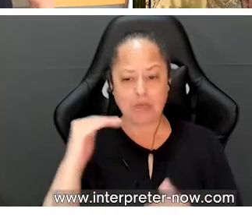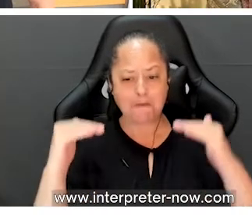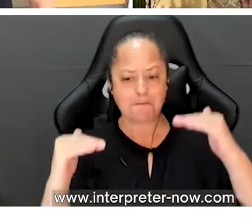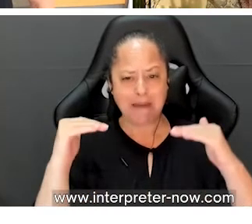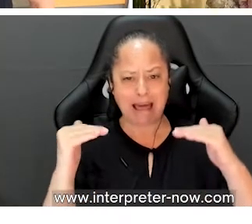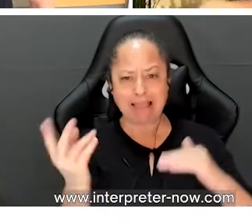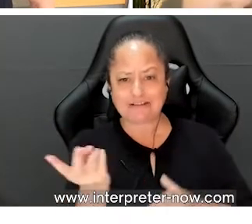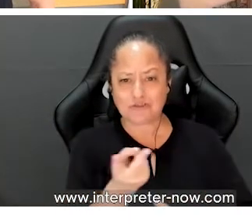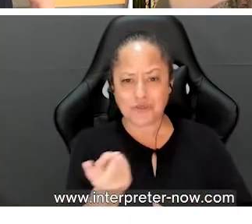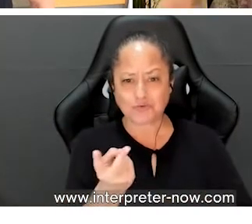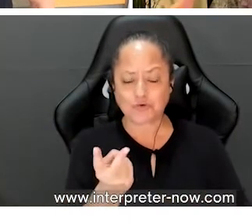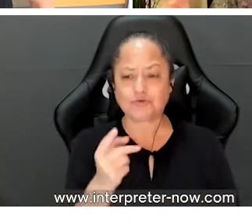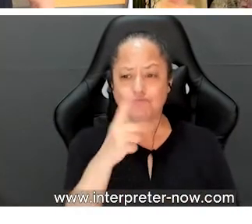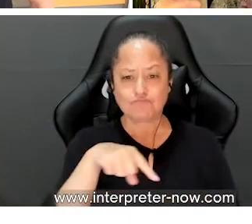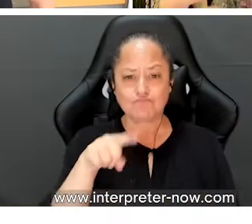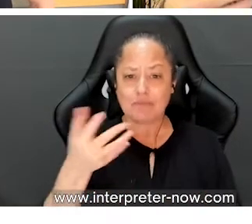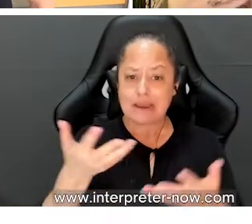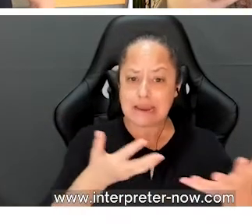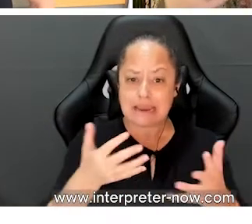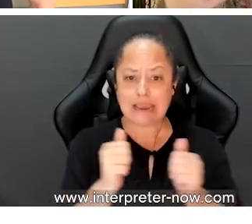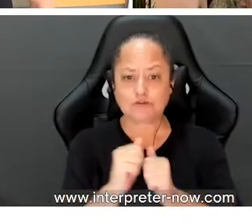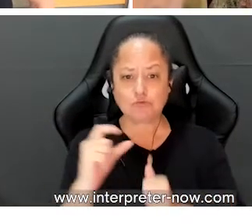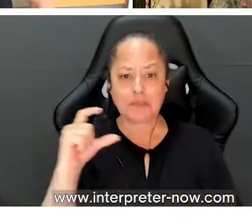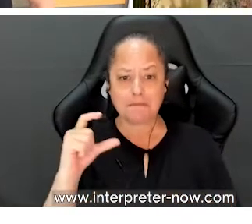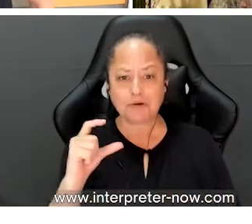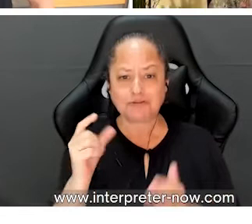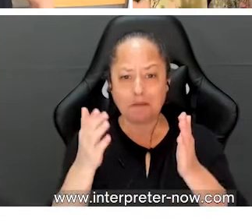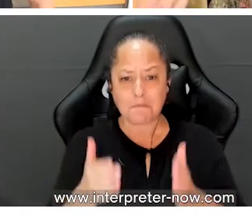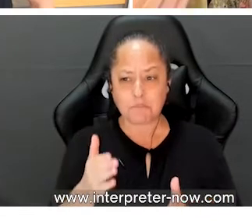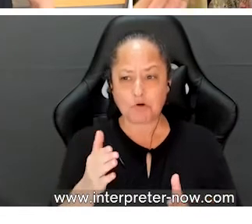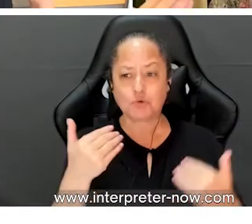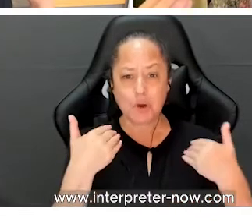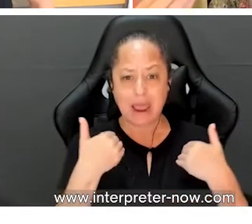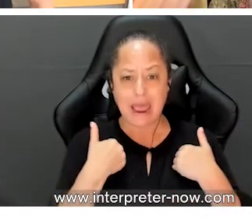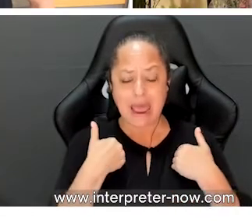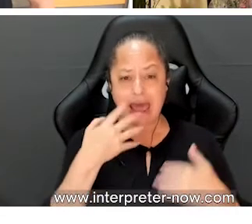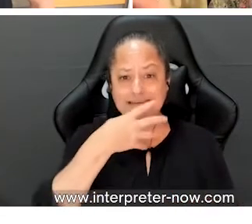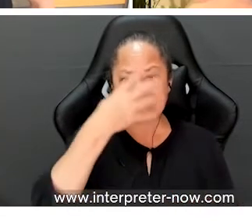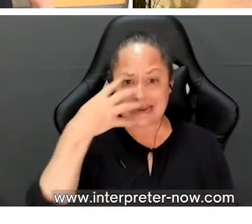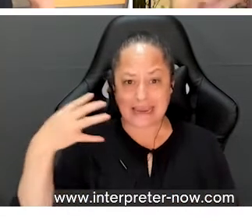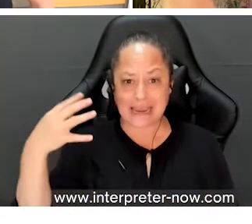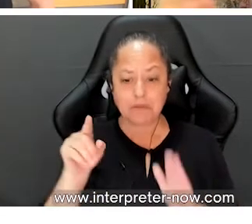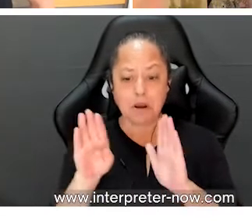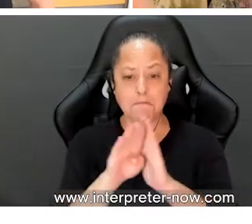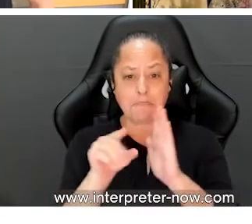If you are engaging with a Muslim, who also has an immigrant background within one or